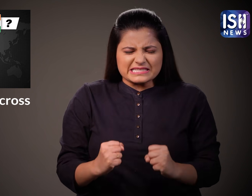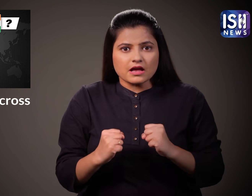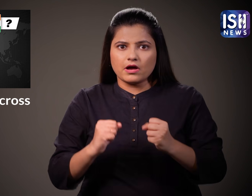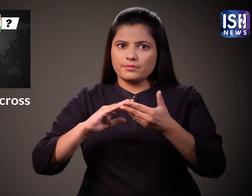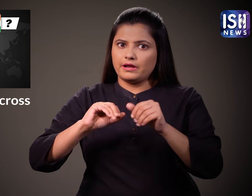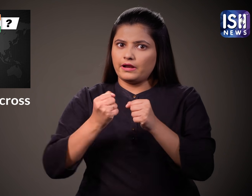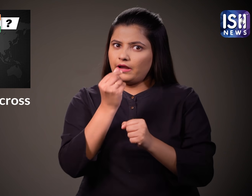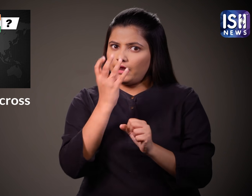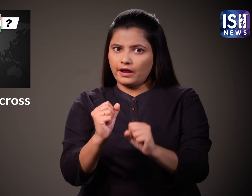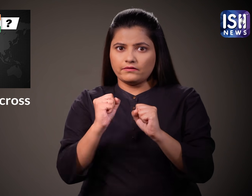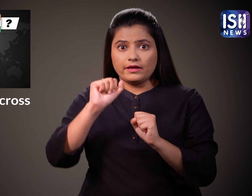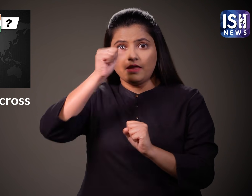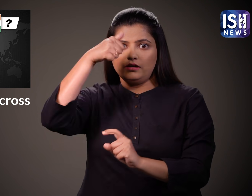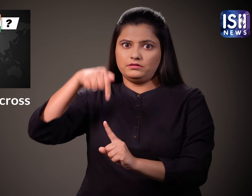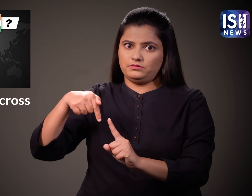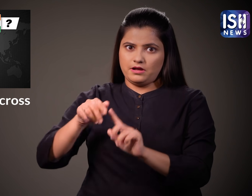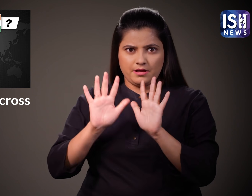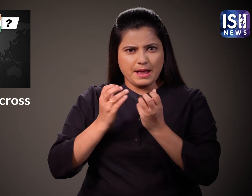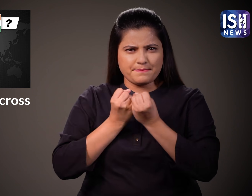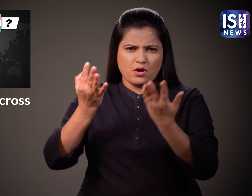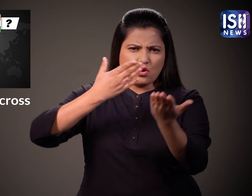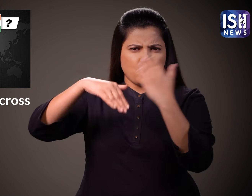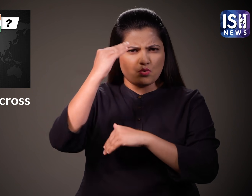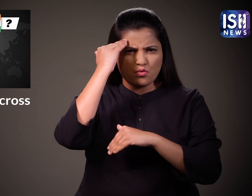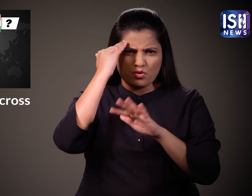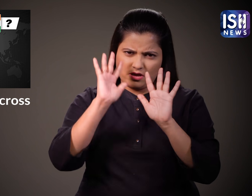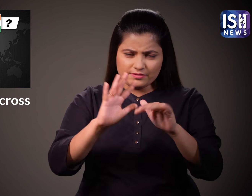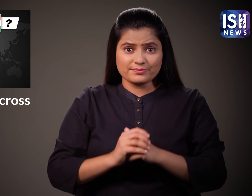You all know getting divorced does not come easily to many Indian couples.